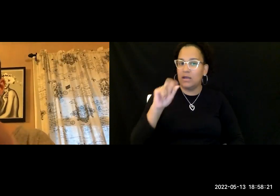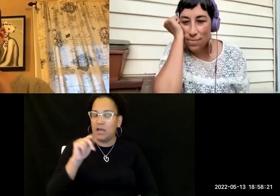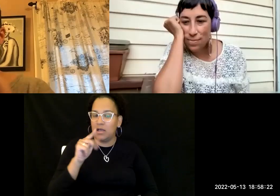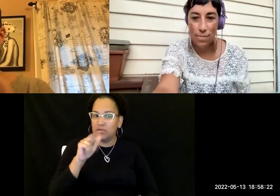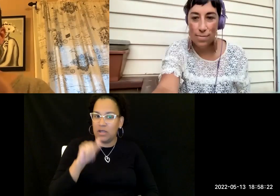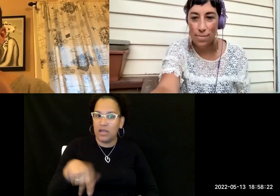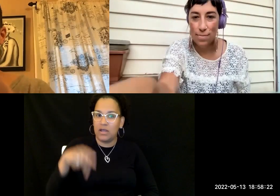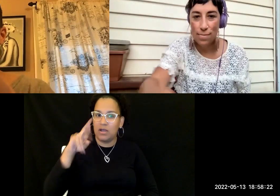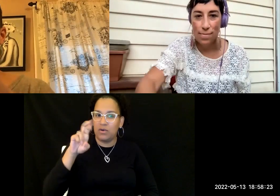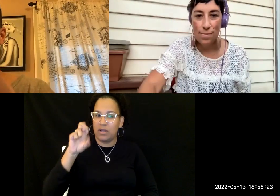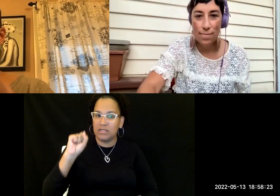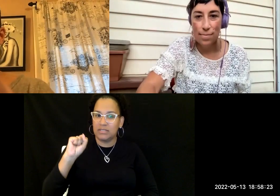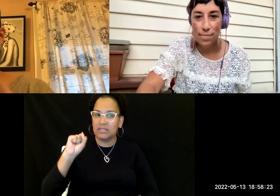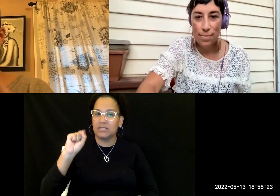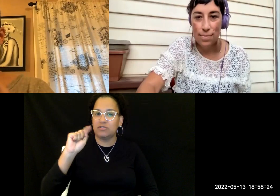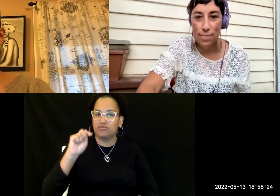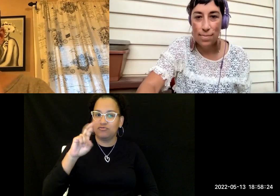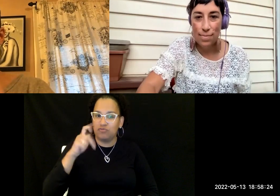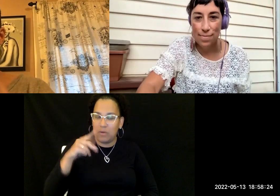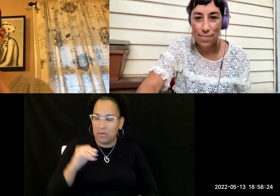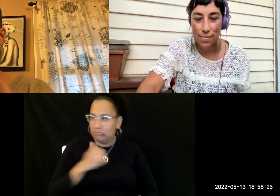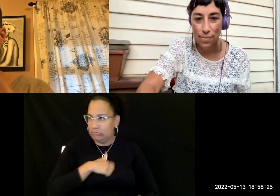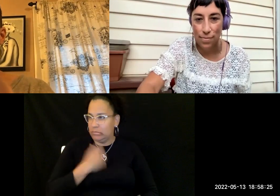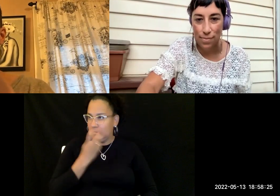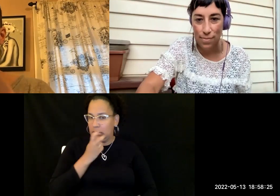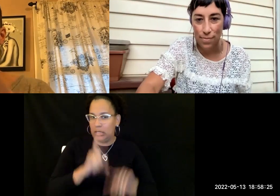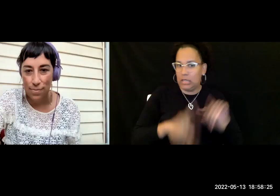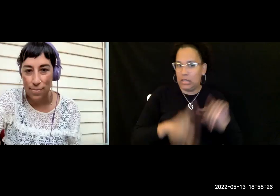Tonya Suther: I can't talk anymore tonight, excuse me, Heidi Andrea restrepo rose.